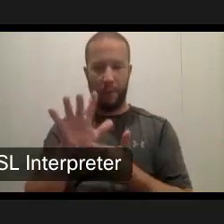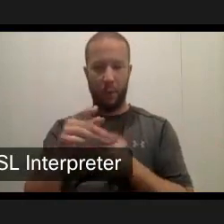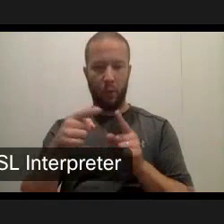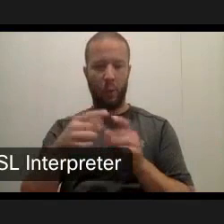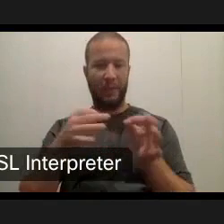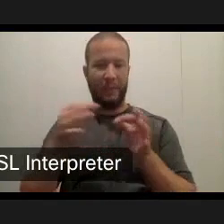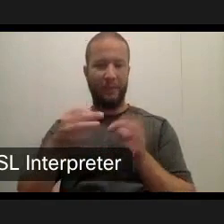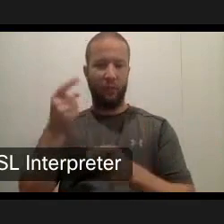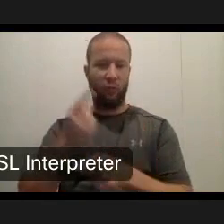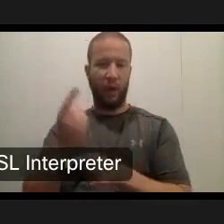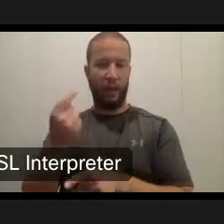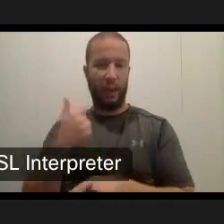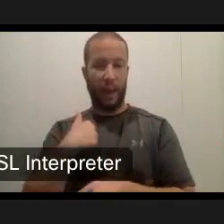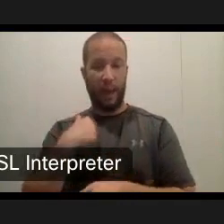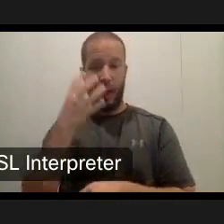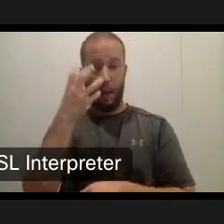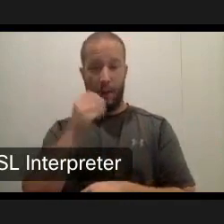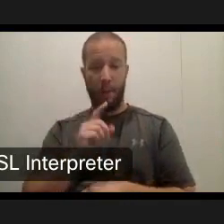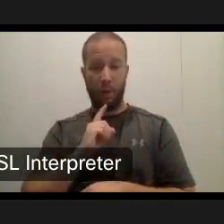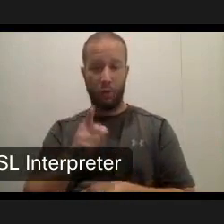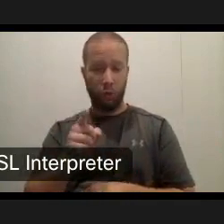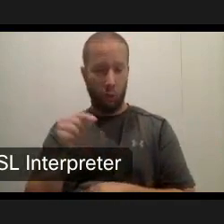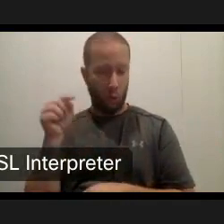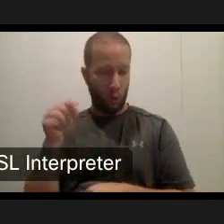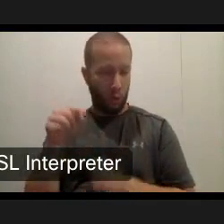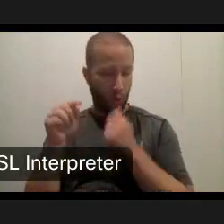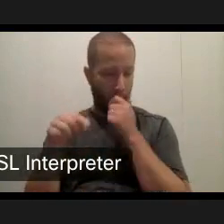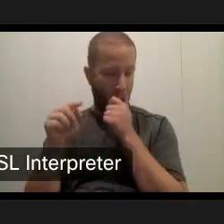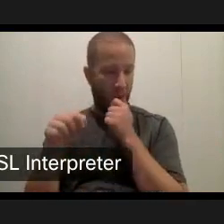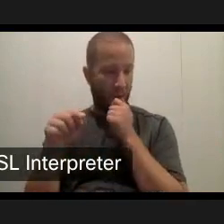um I'm correct but I'm pretty sure it was a matter of when looking at the individual stop